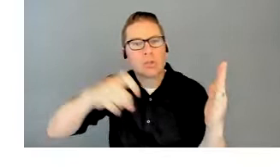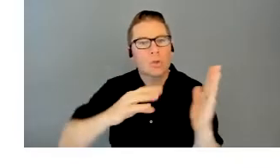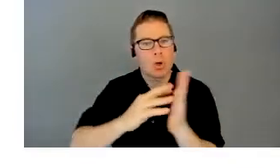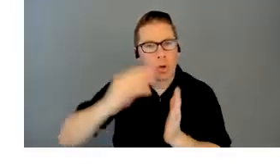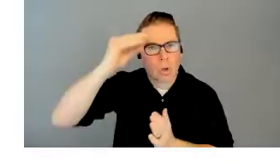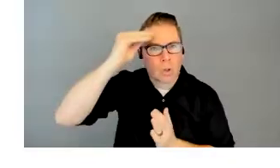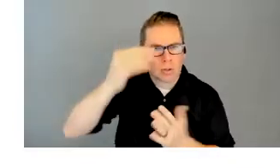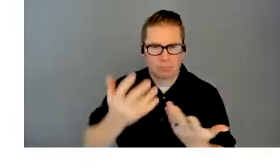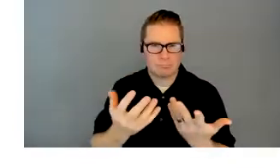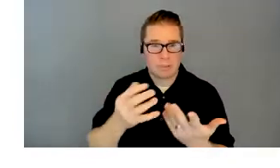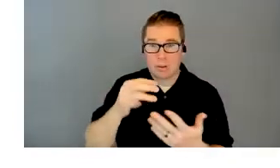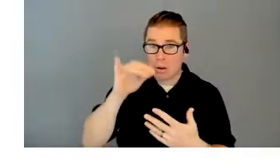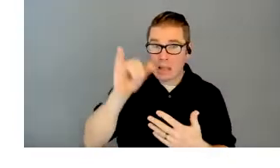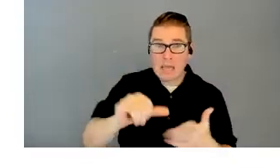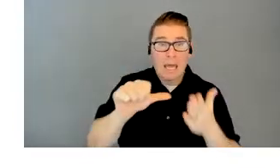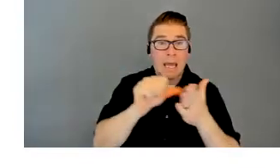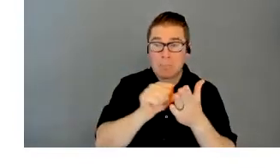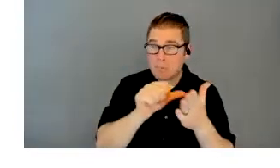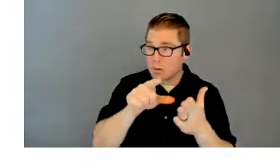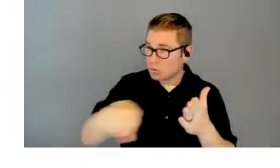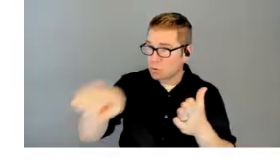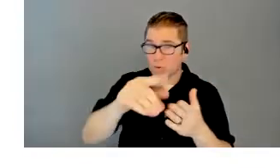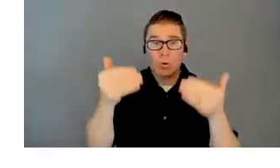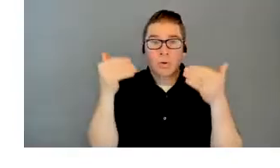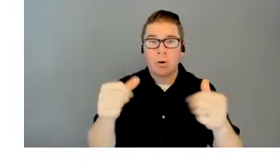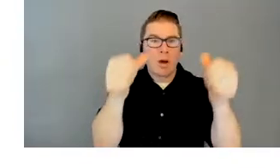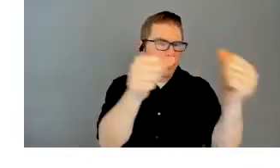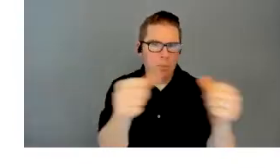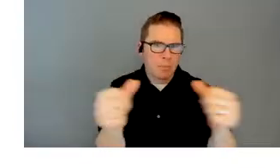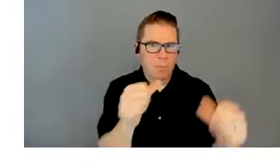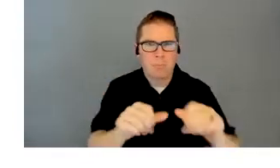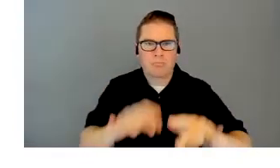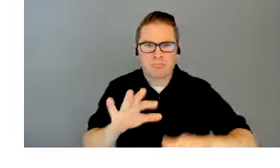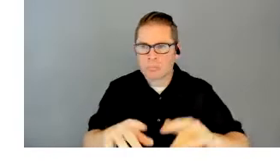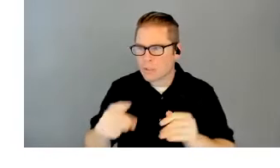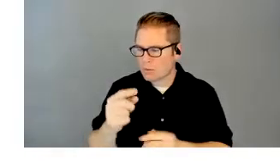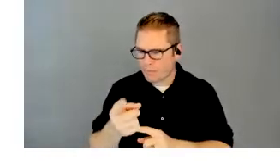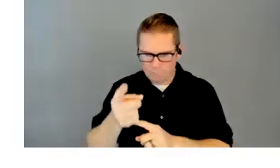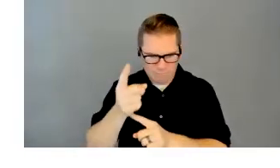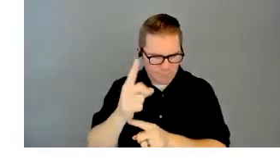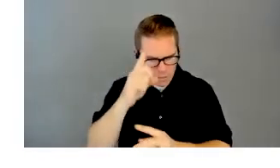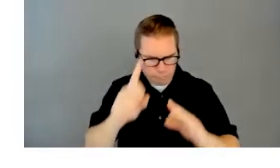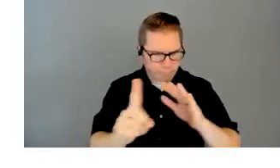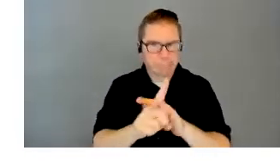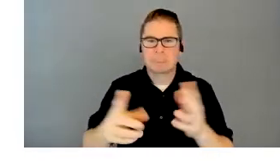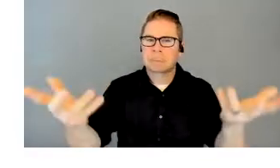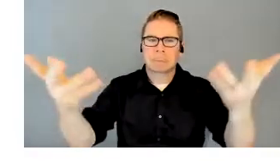what are the the things that come to mind right off the top of your head? What you want students to know from your syllabus?